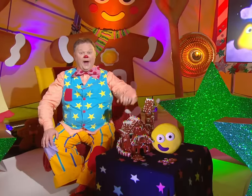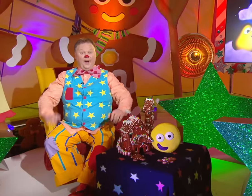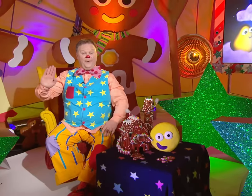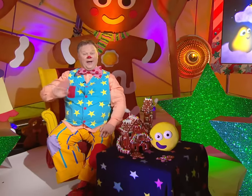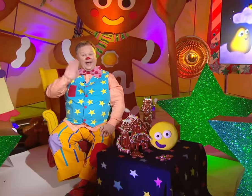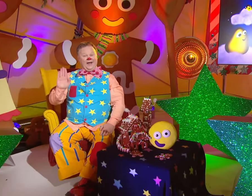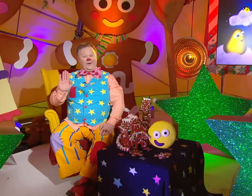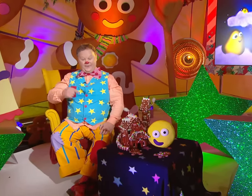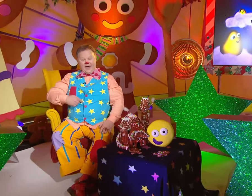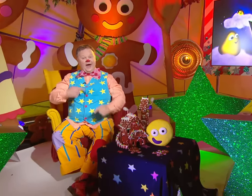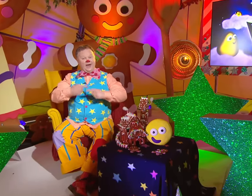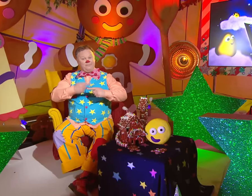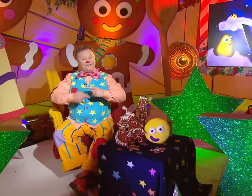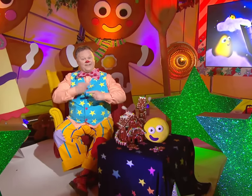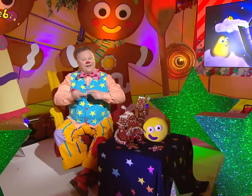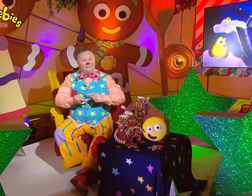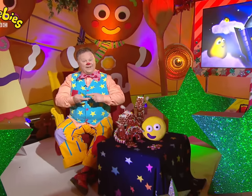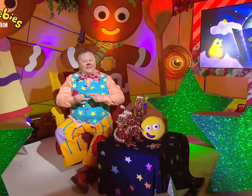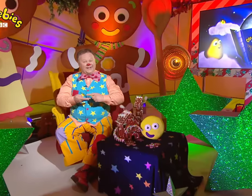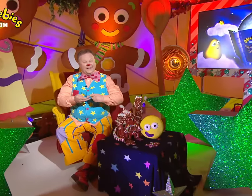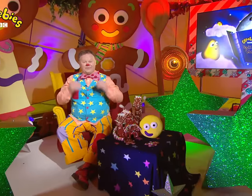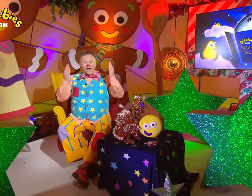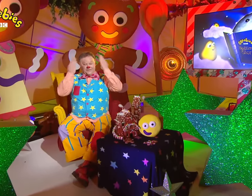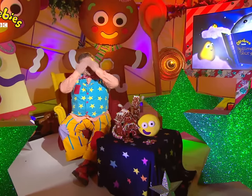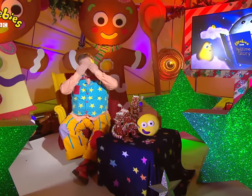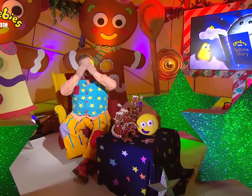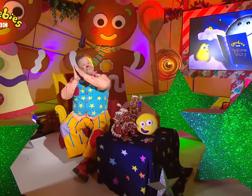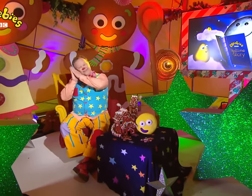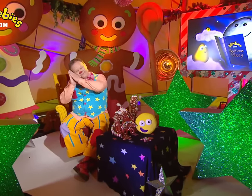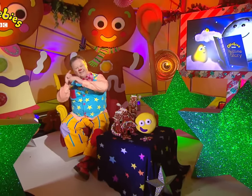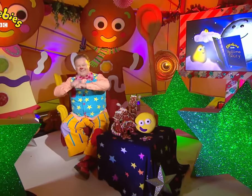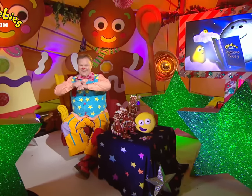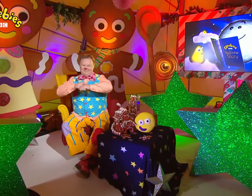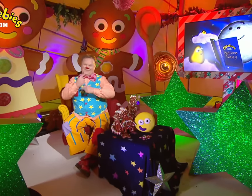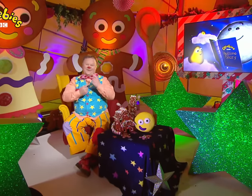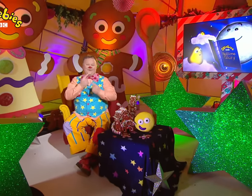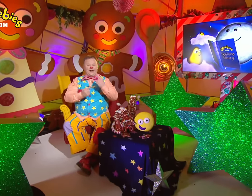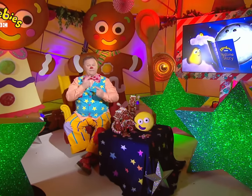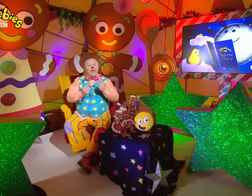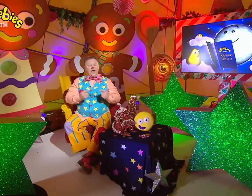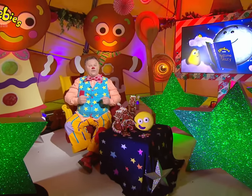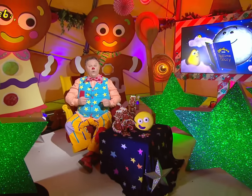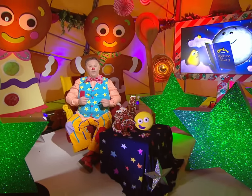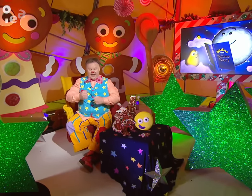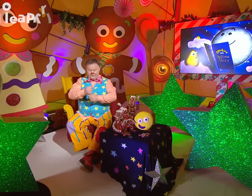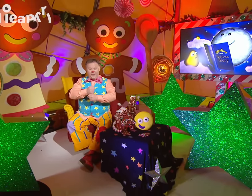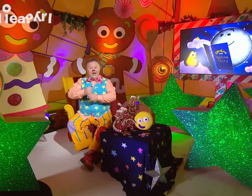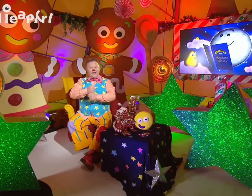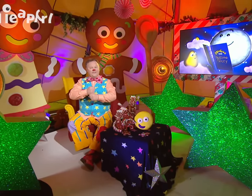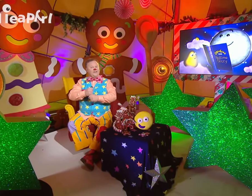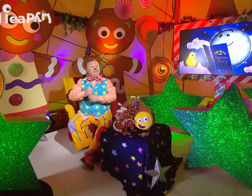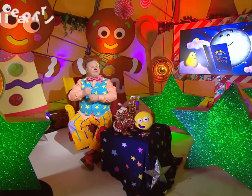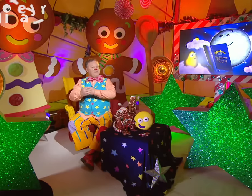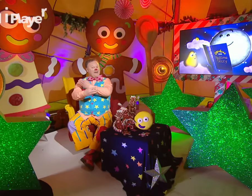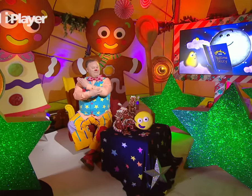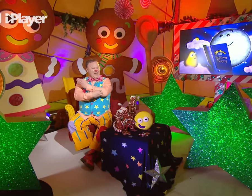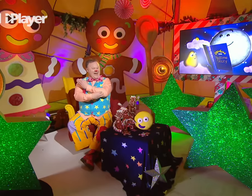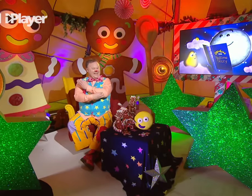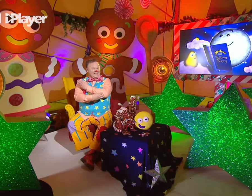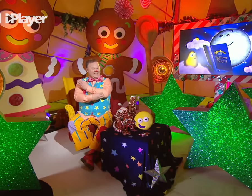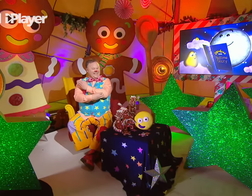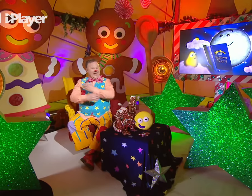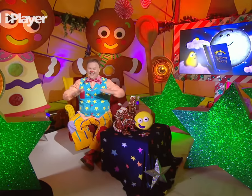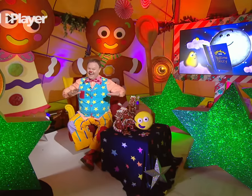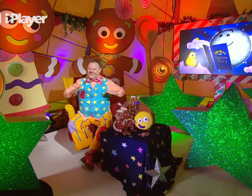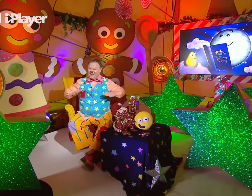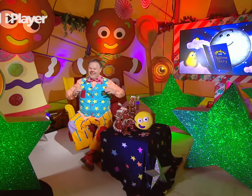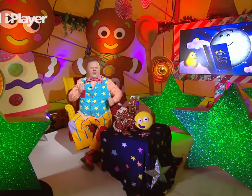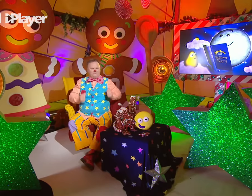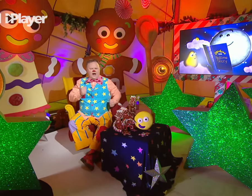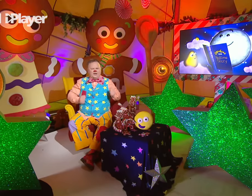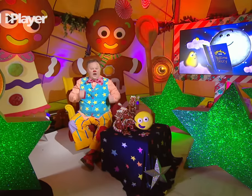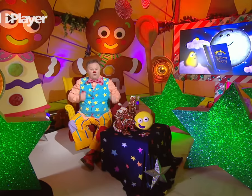oh hello i'm mr tumble tonight's bedtime story is all about a gingerbread man get ready to run